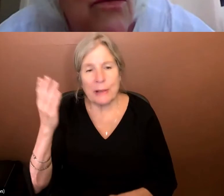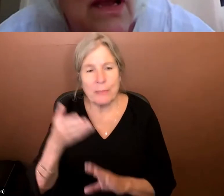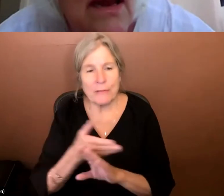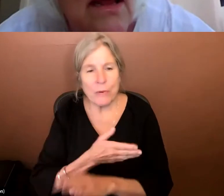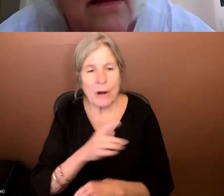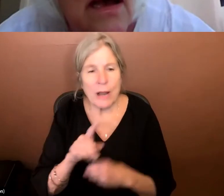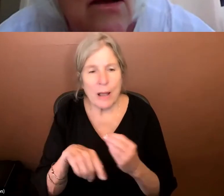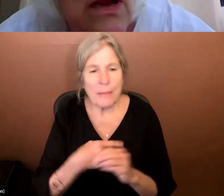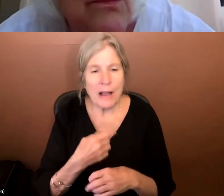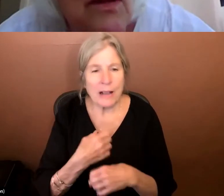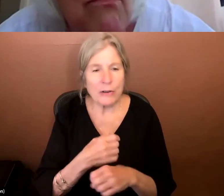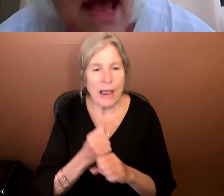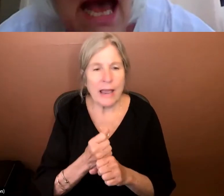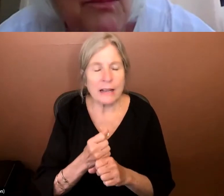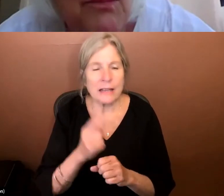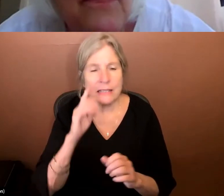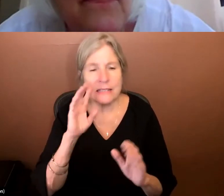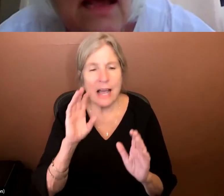creating diagrams and maps and